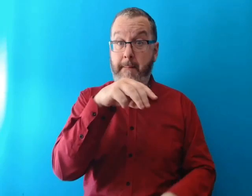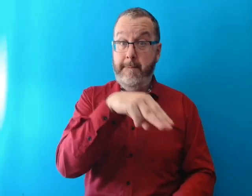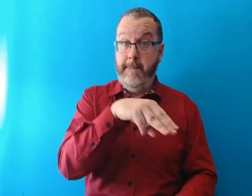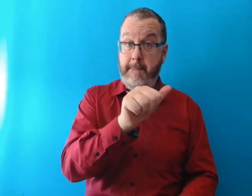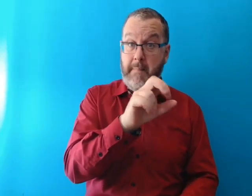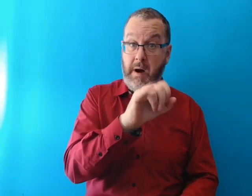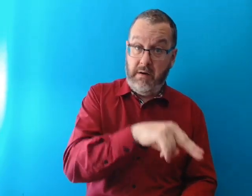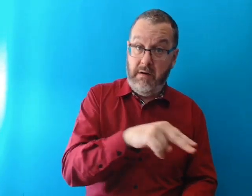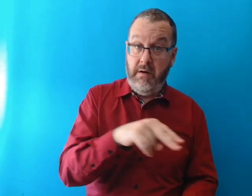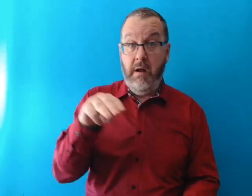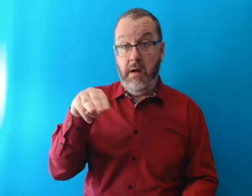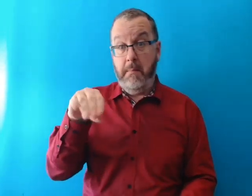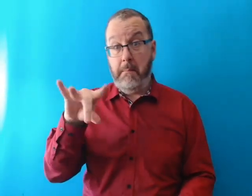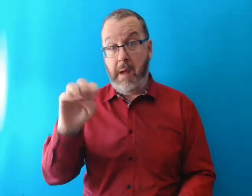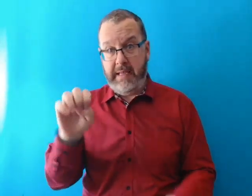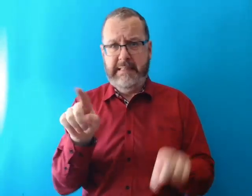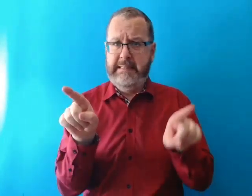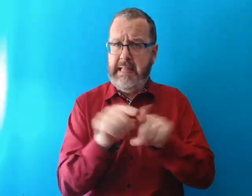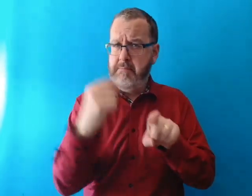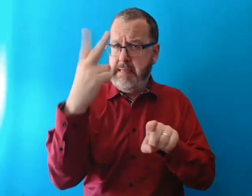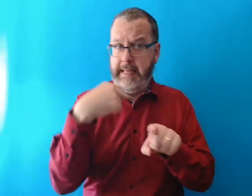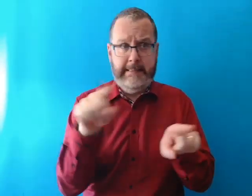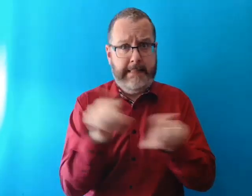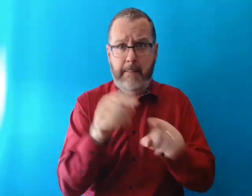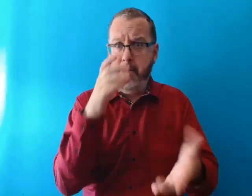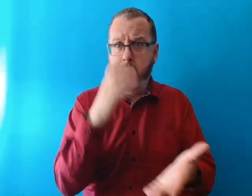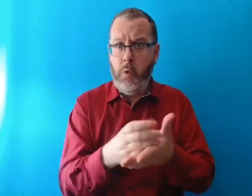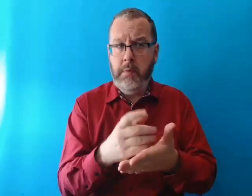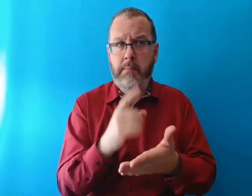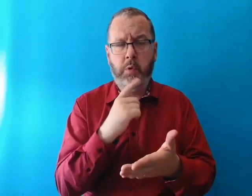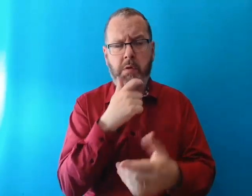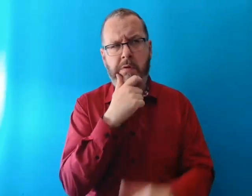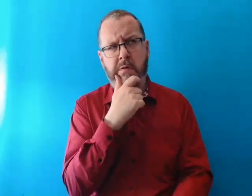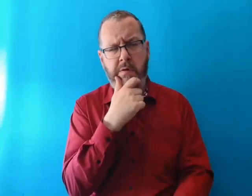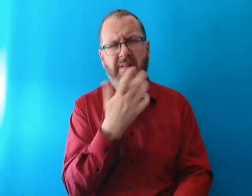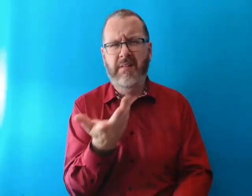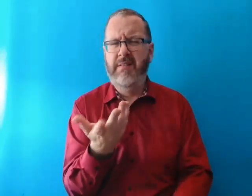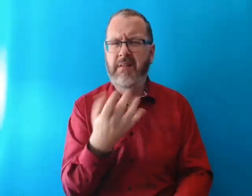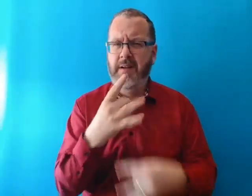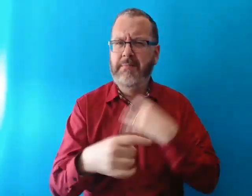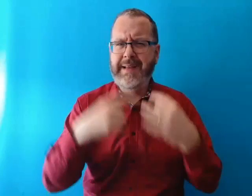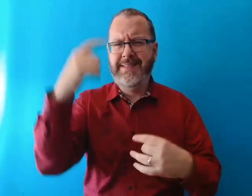Martin and Mike, both marginalized among the town’s population,